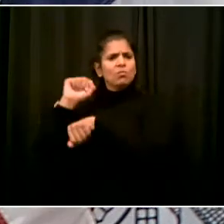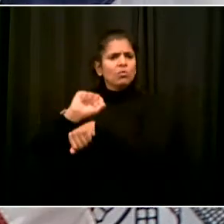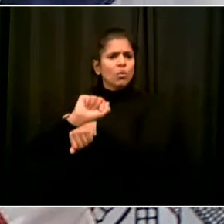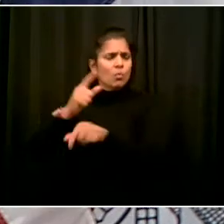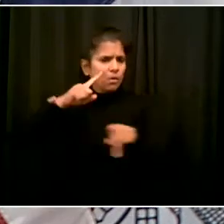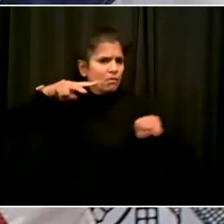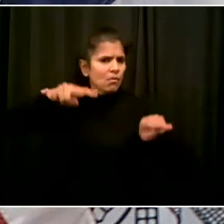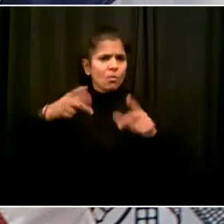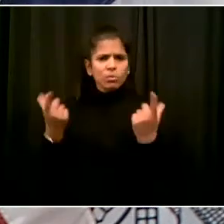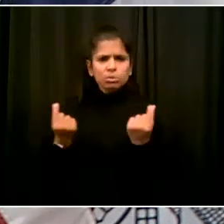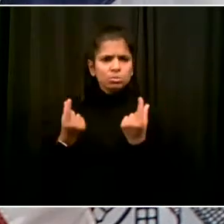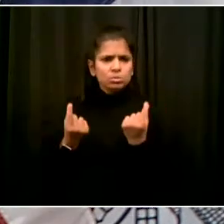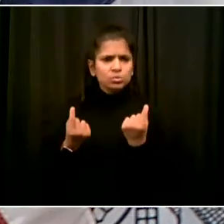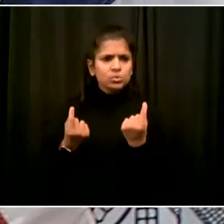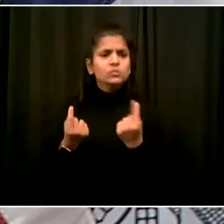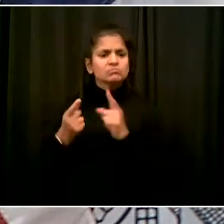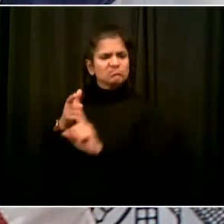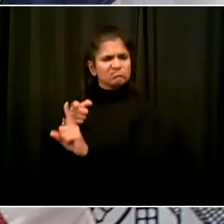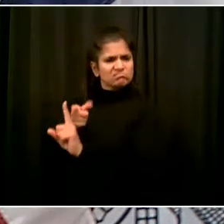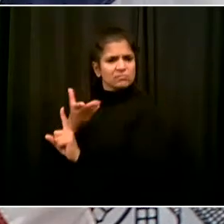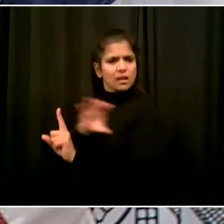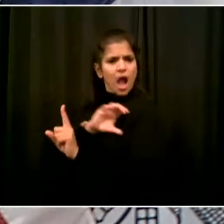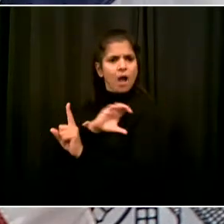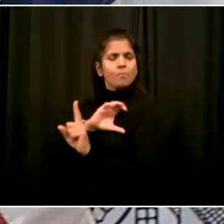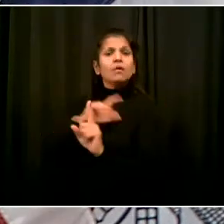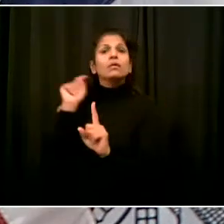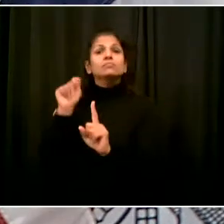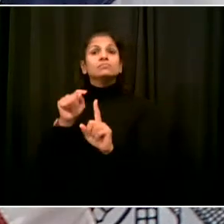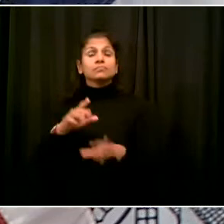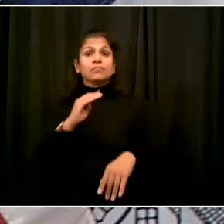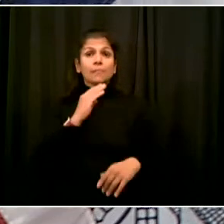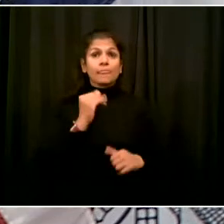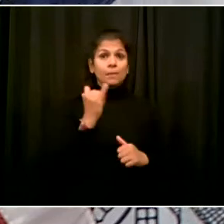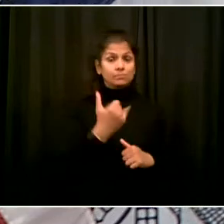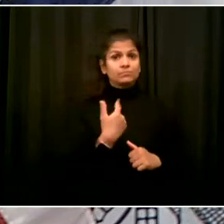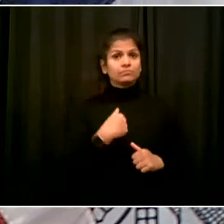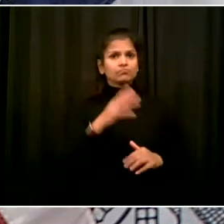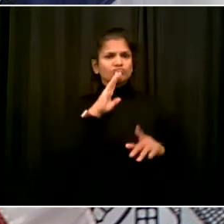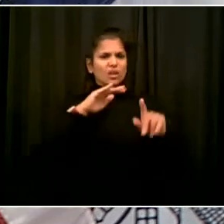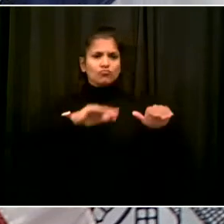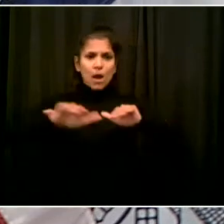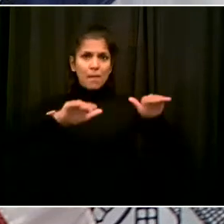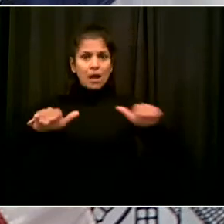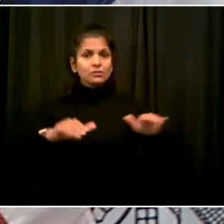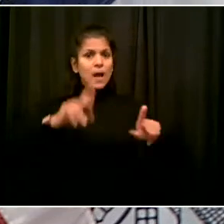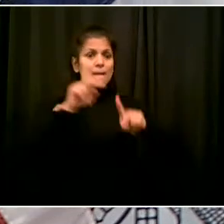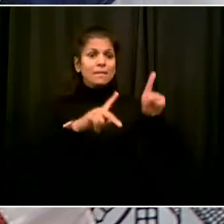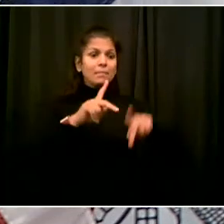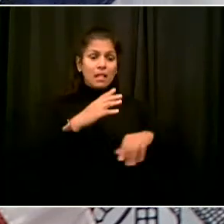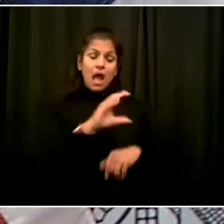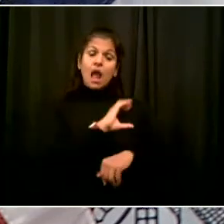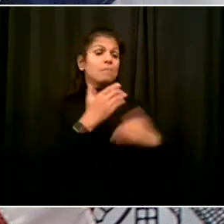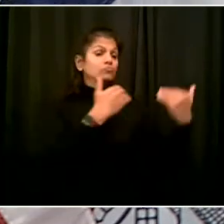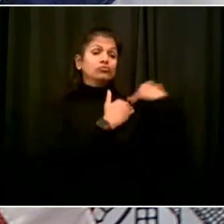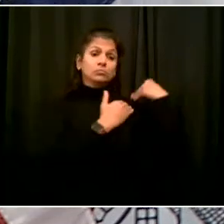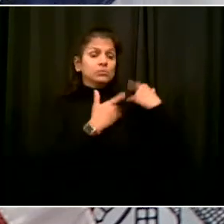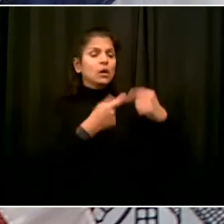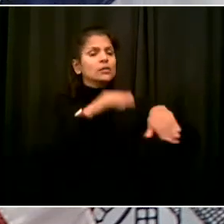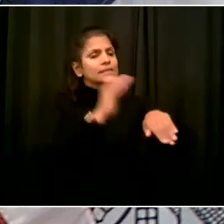REMIND PEOPLE THAT IF THEY ARE TRAVELING TTE H